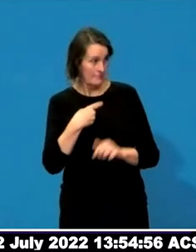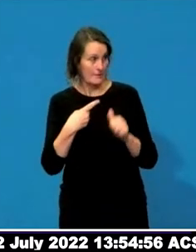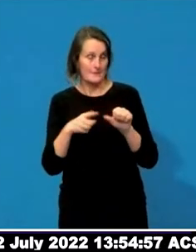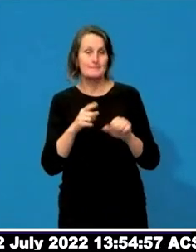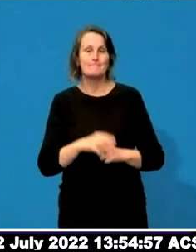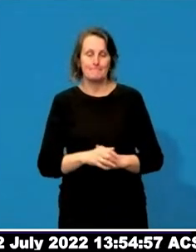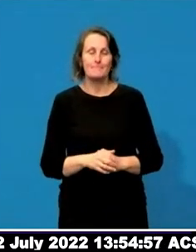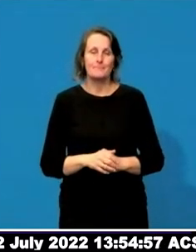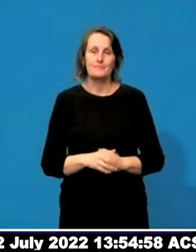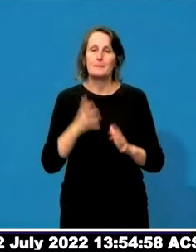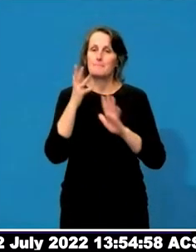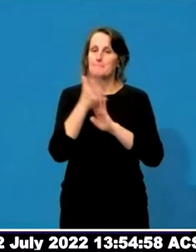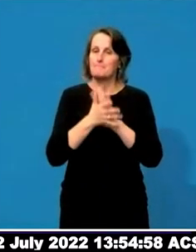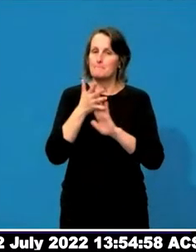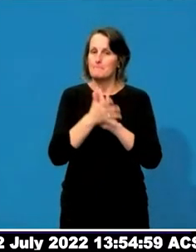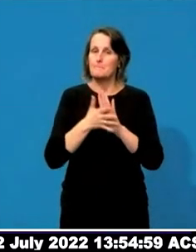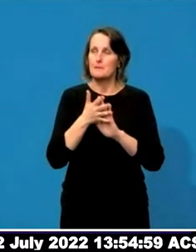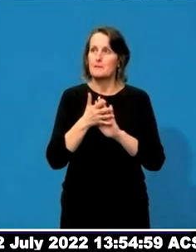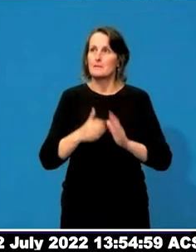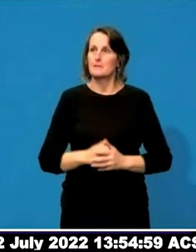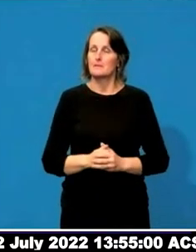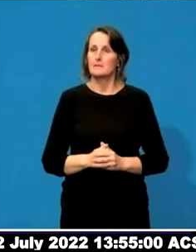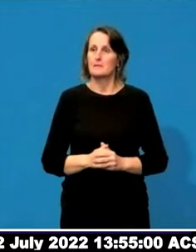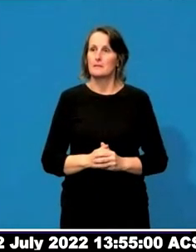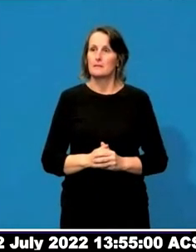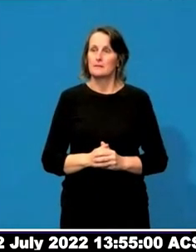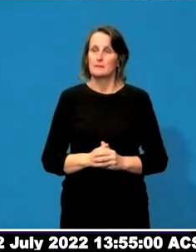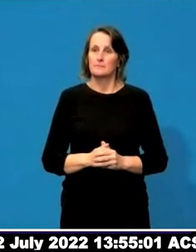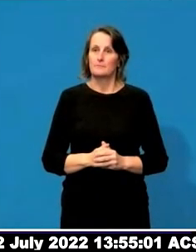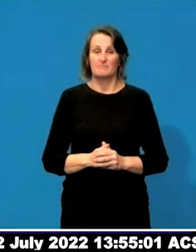MS McRAE: What it means is that, because of history,